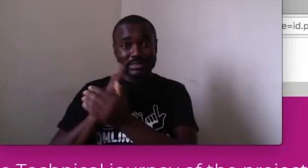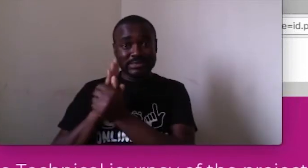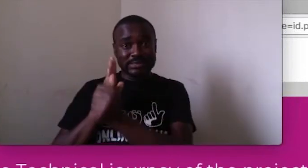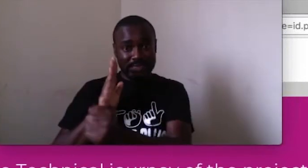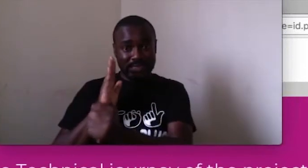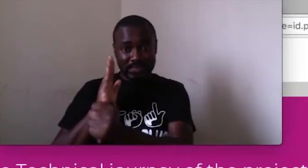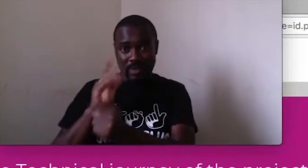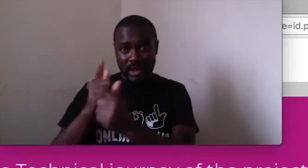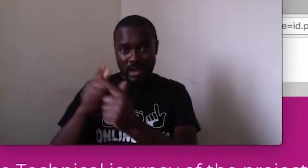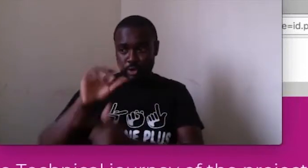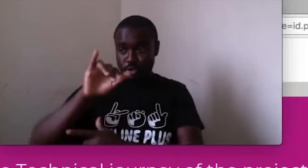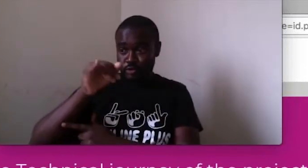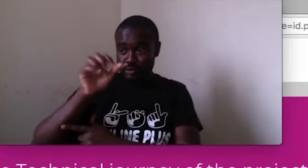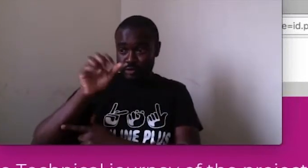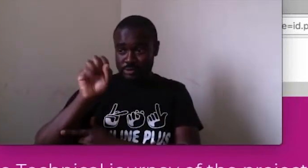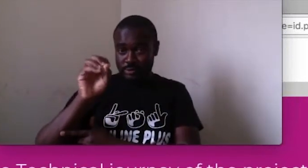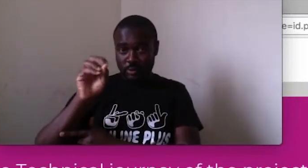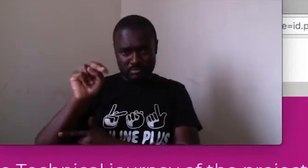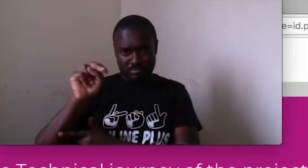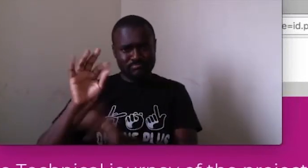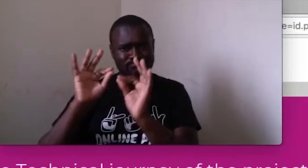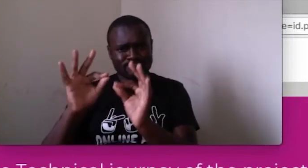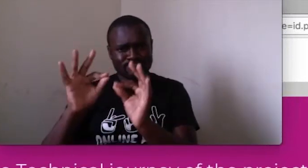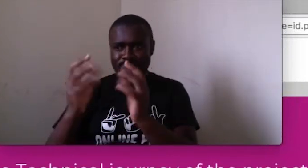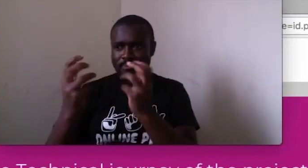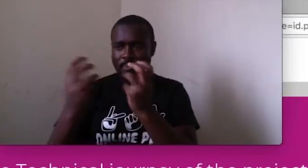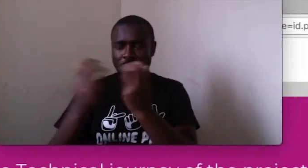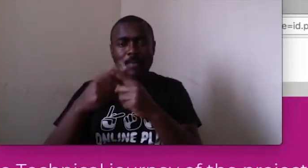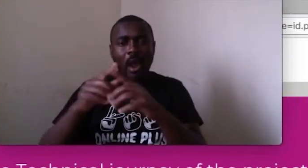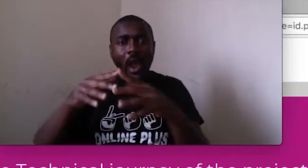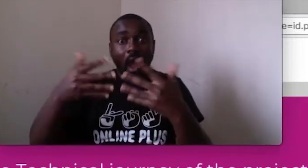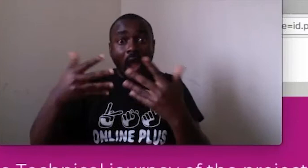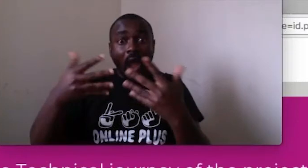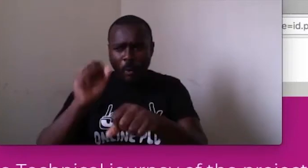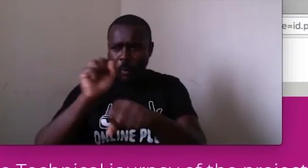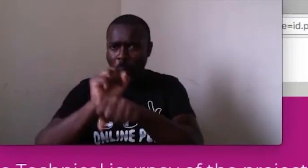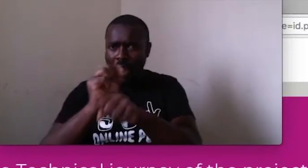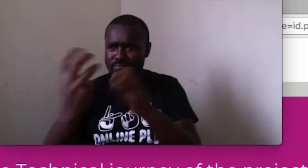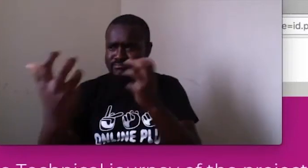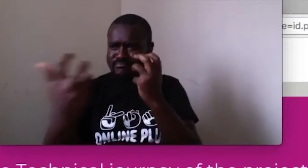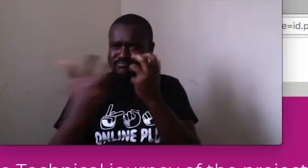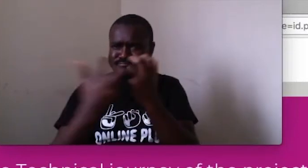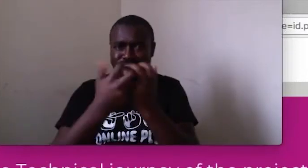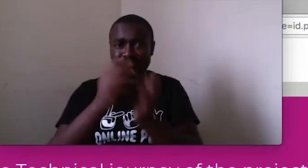And I said this is good for me because